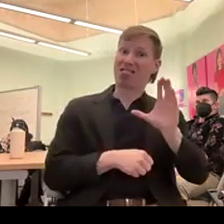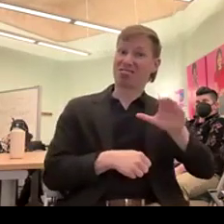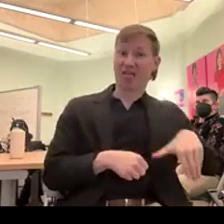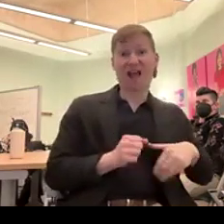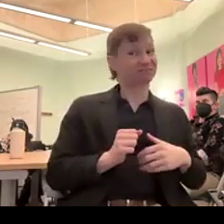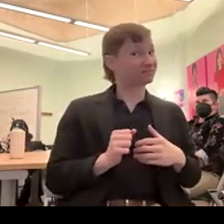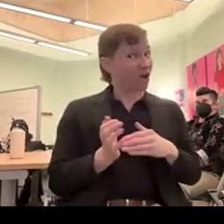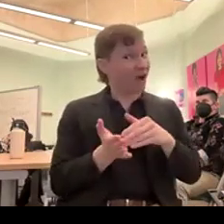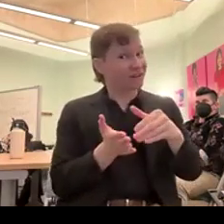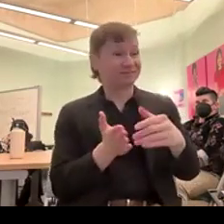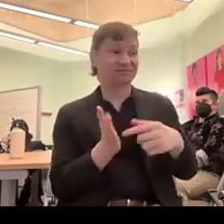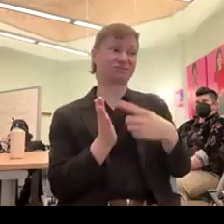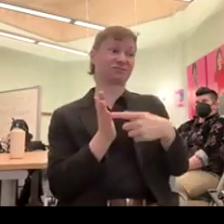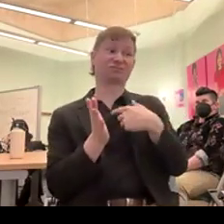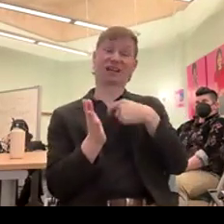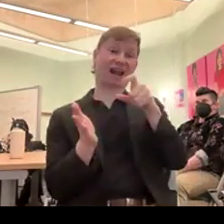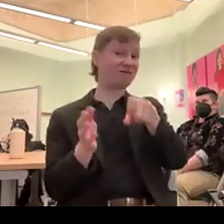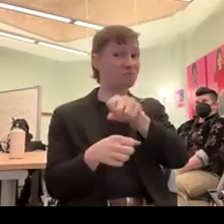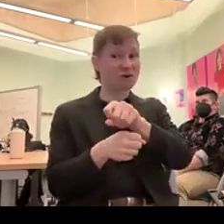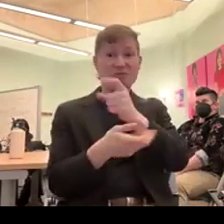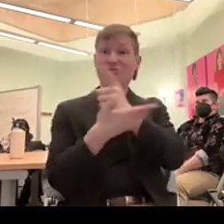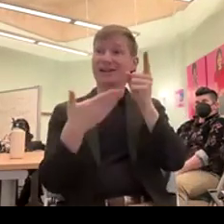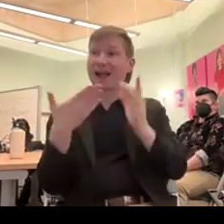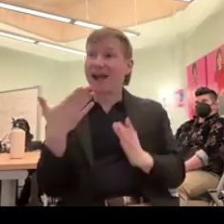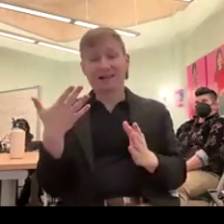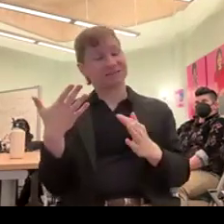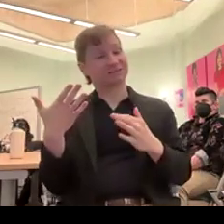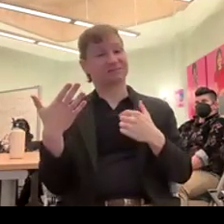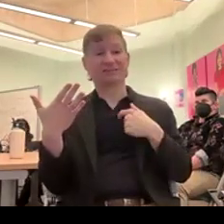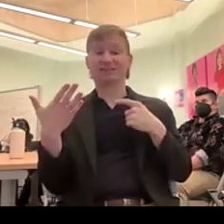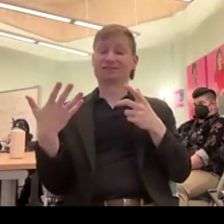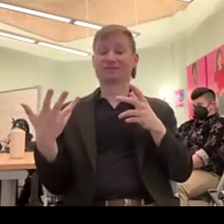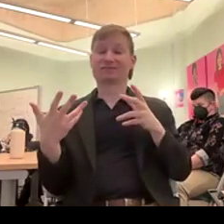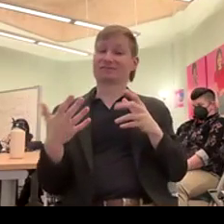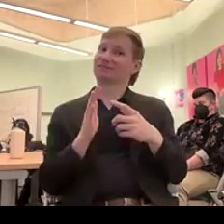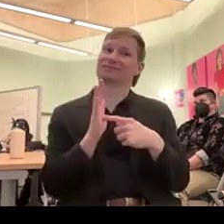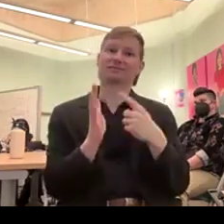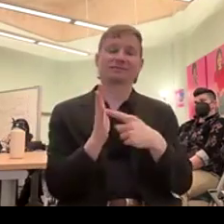hours. I do work a lot of late hours, I actually sometimes do have to work on the weekends. I have